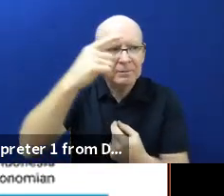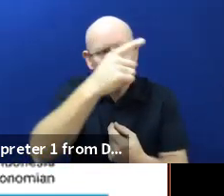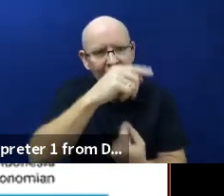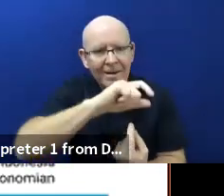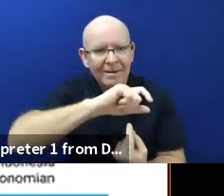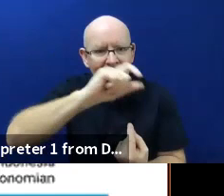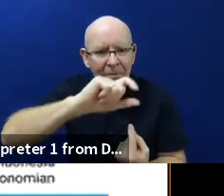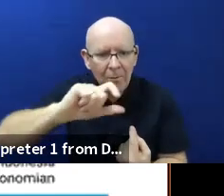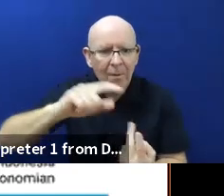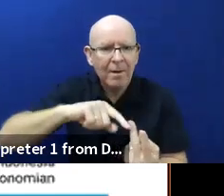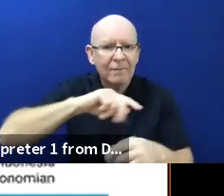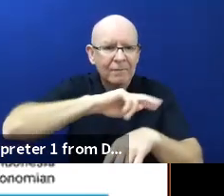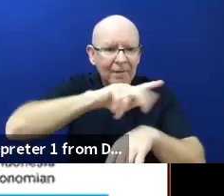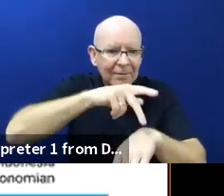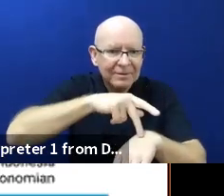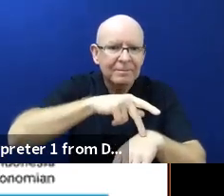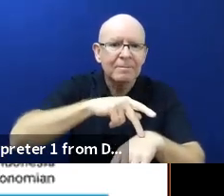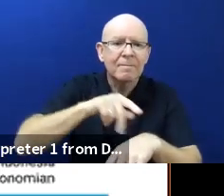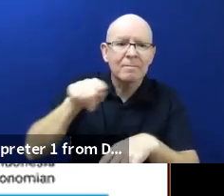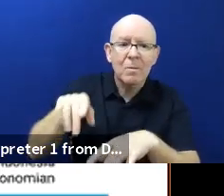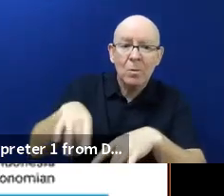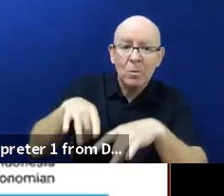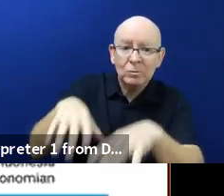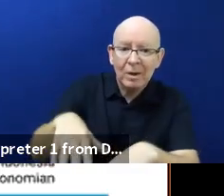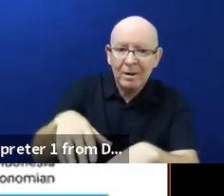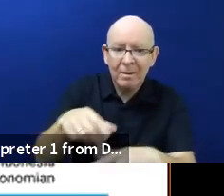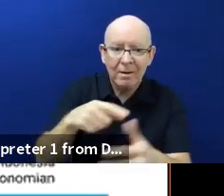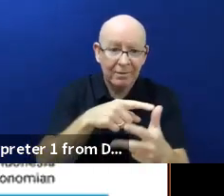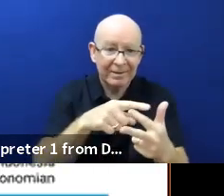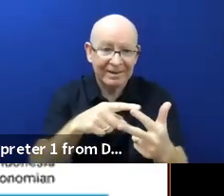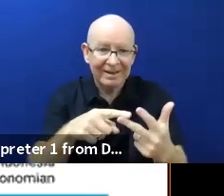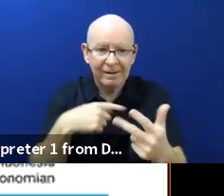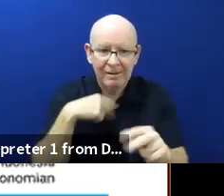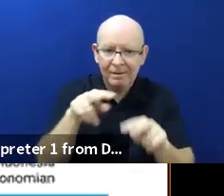informed by actual experiences of countries and based on what worked and what did not for them,